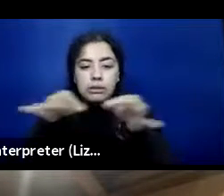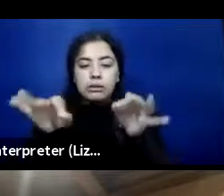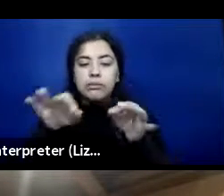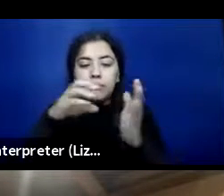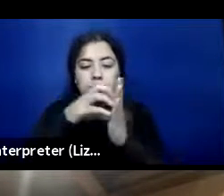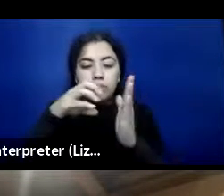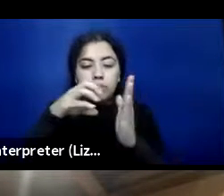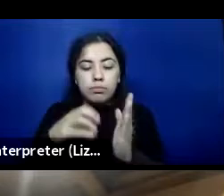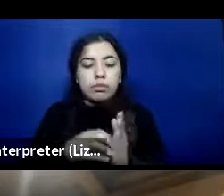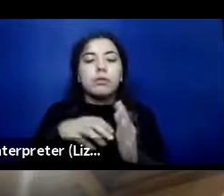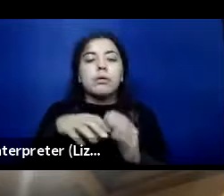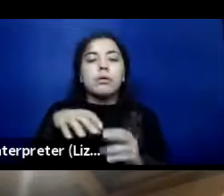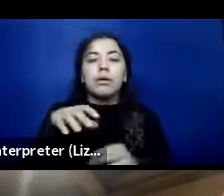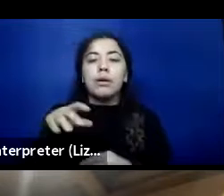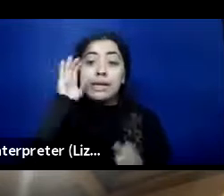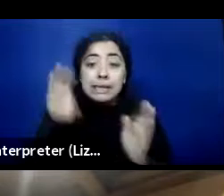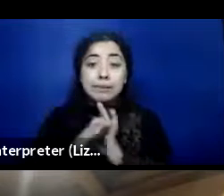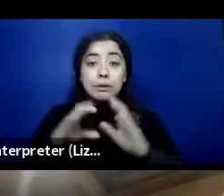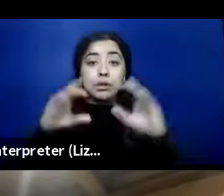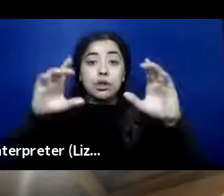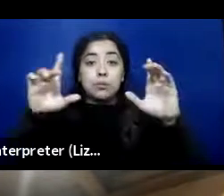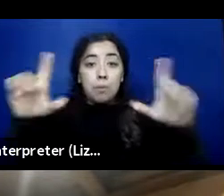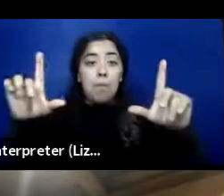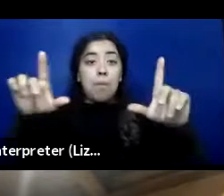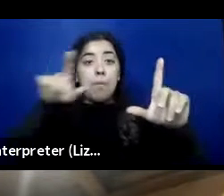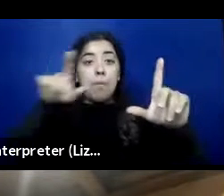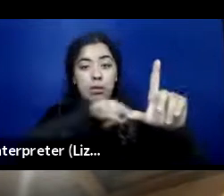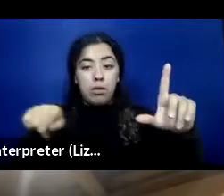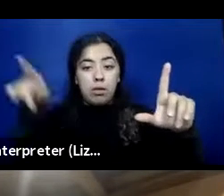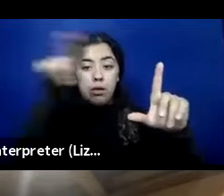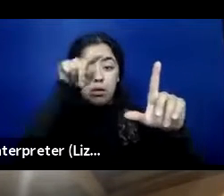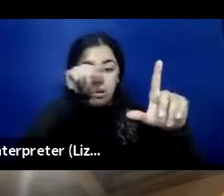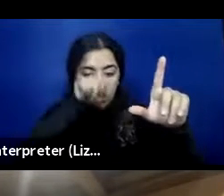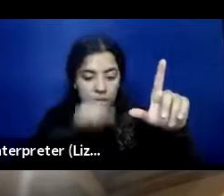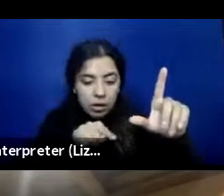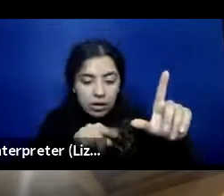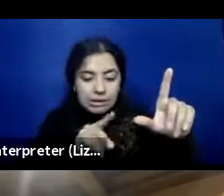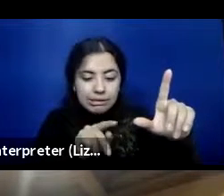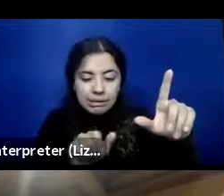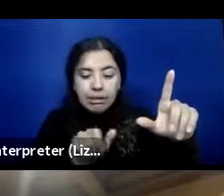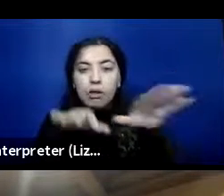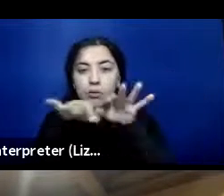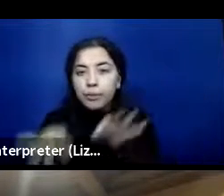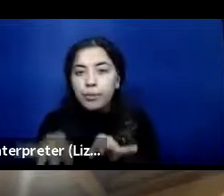It's typically used to describe the appearance and function of an image on the page. And face recognition.